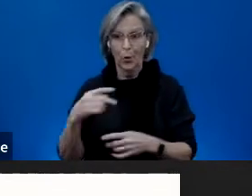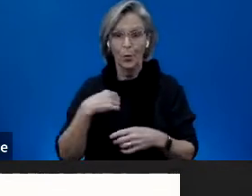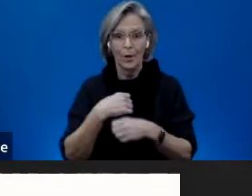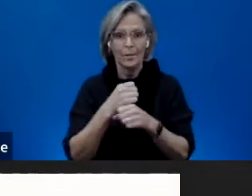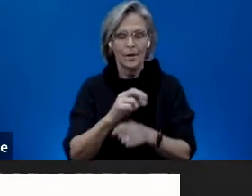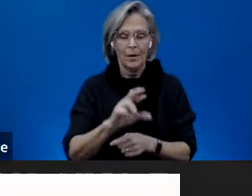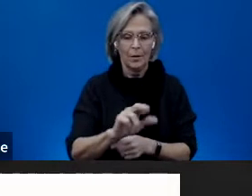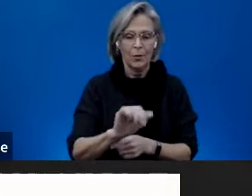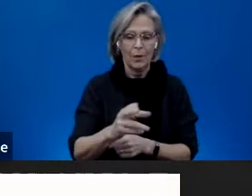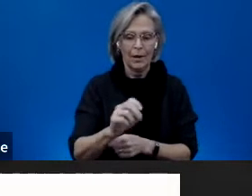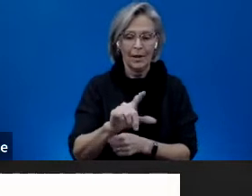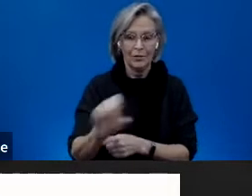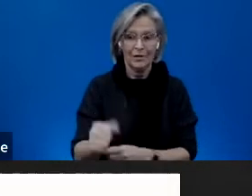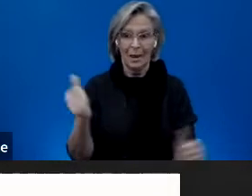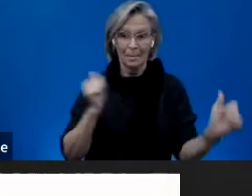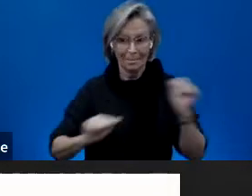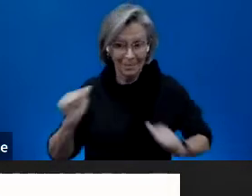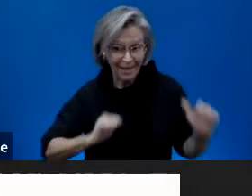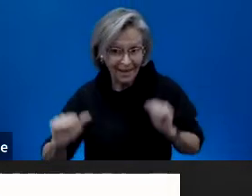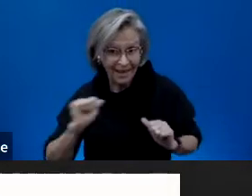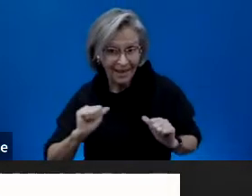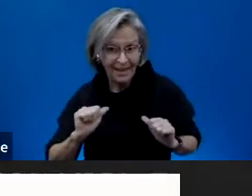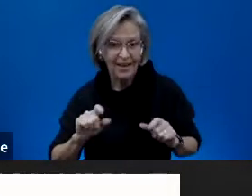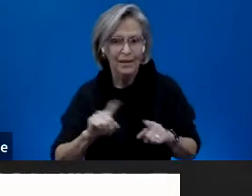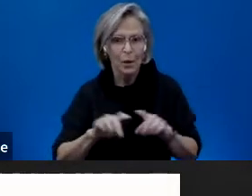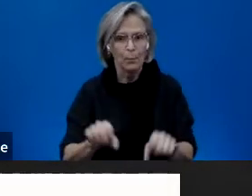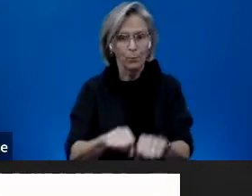Rachel Walliser's play, "Breaking the Curse,"